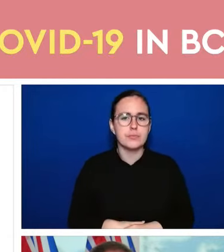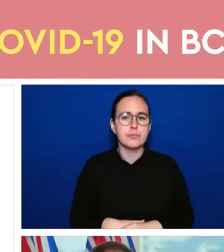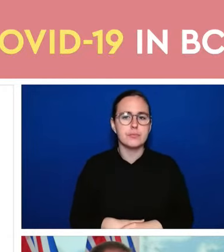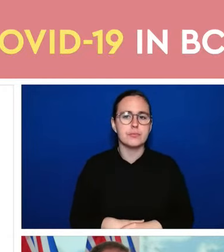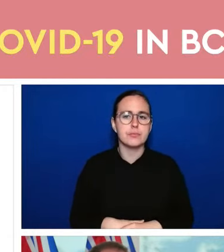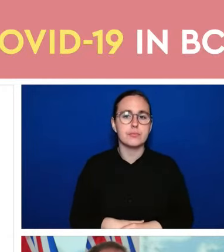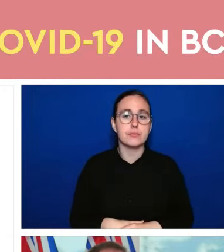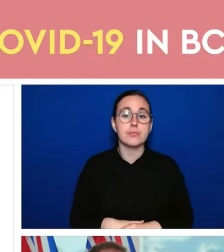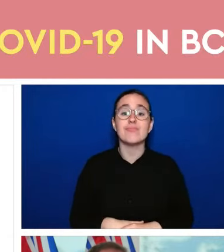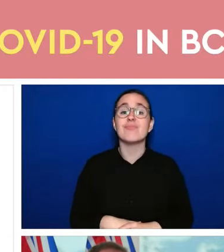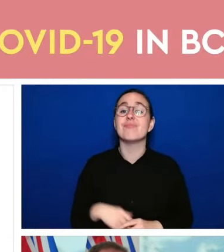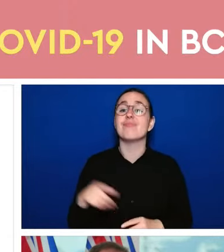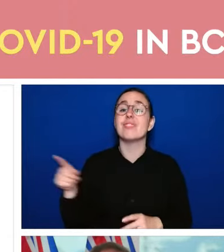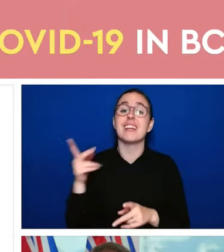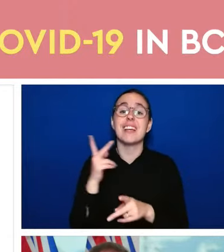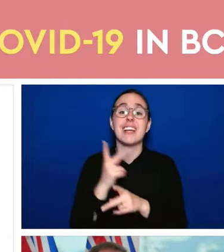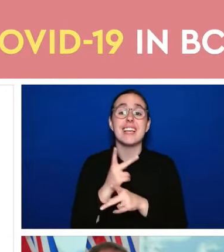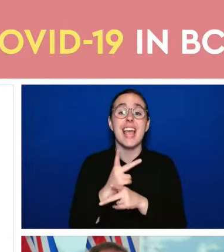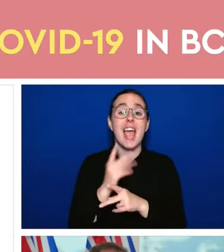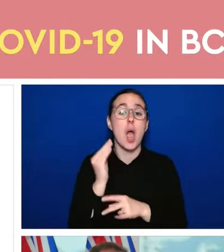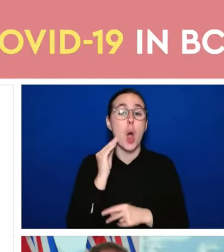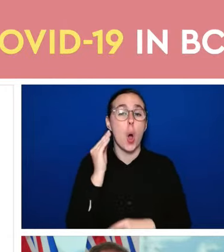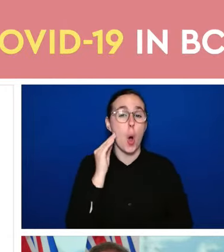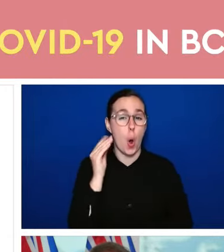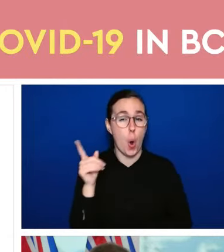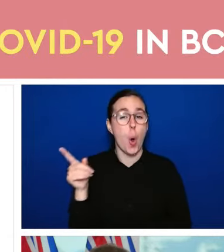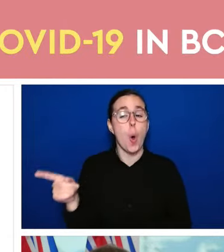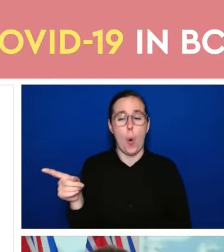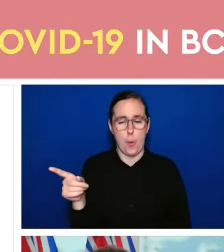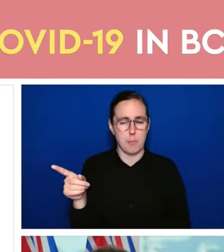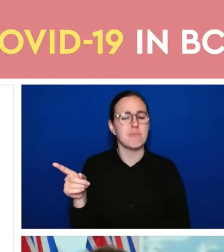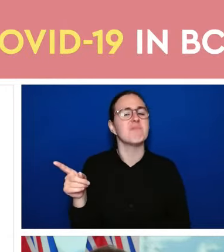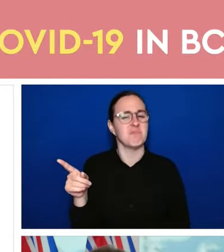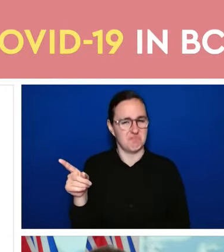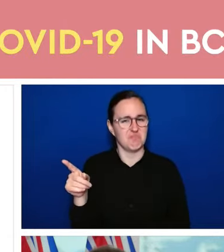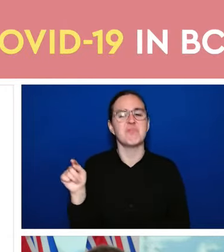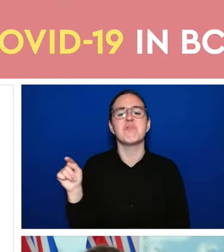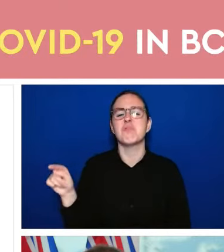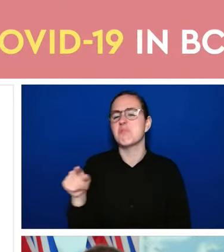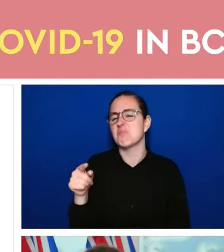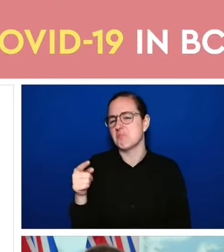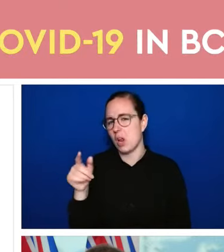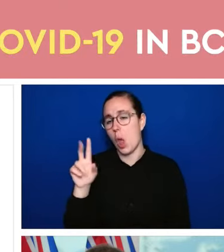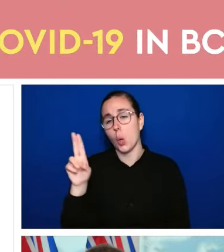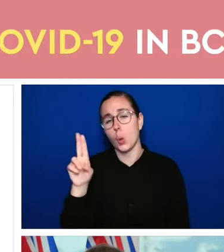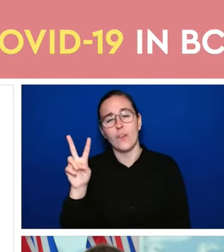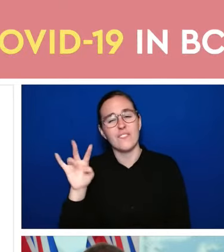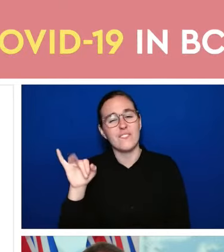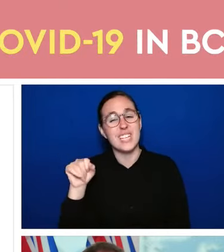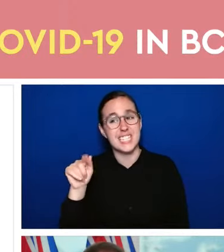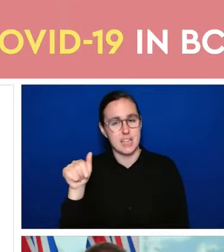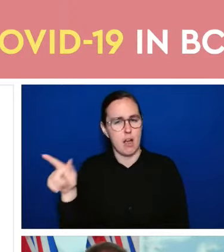maybe one place that we'll be able to have people come there's a there is capacity in other